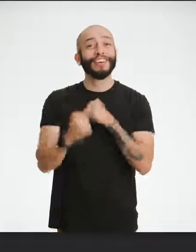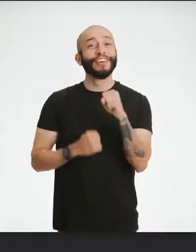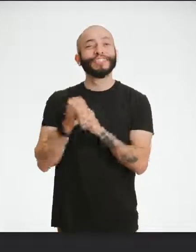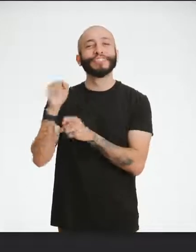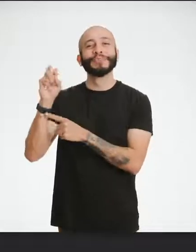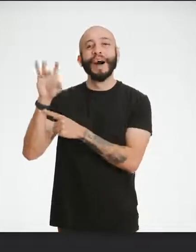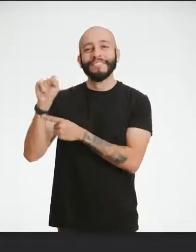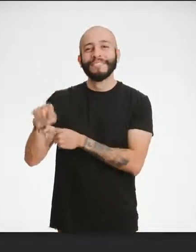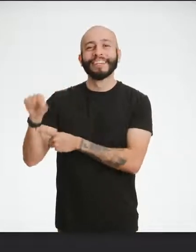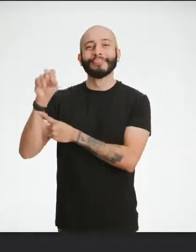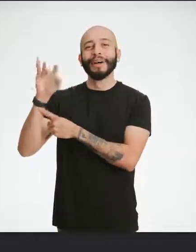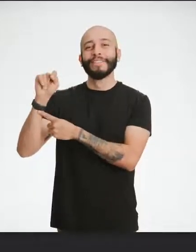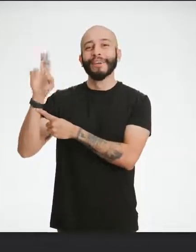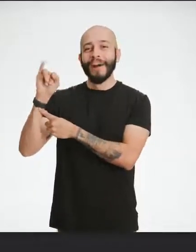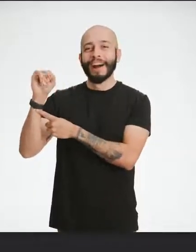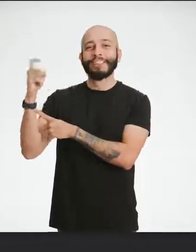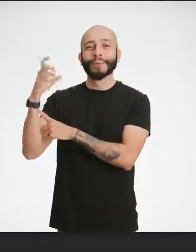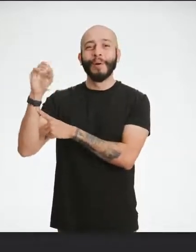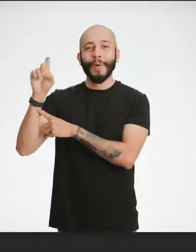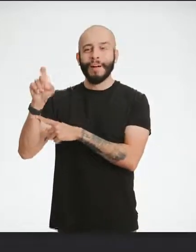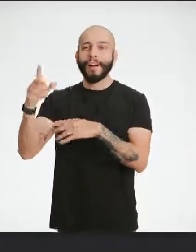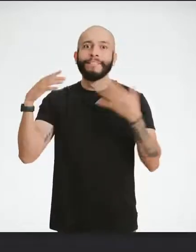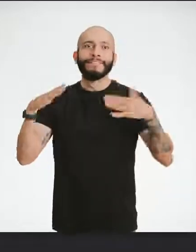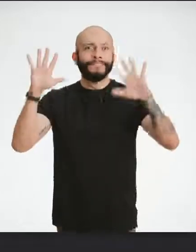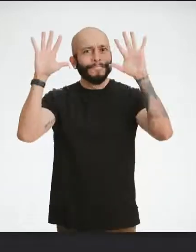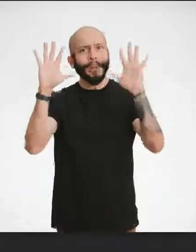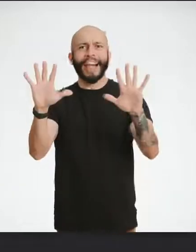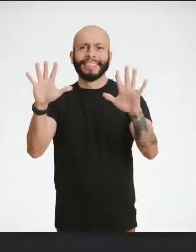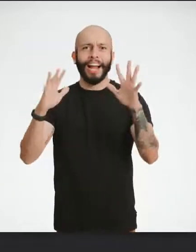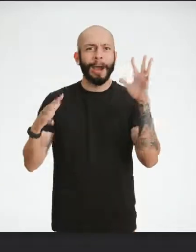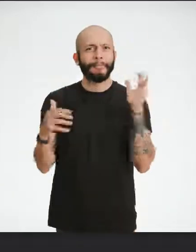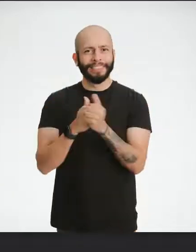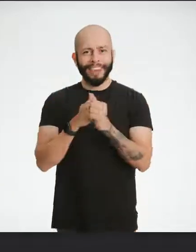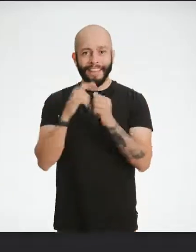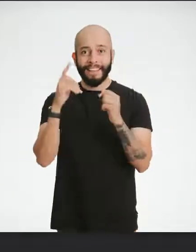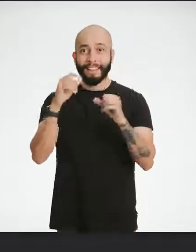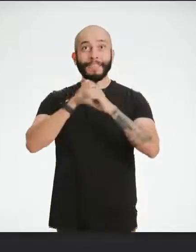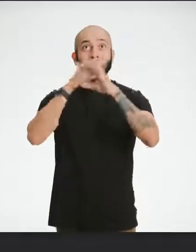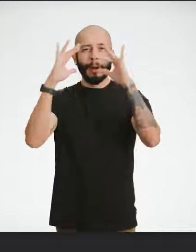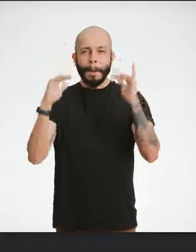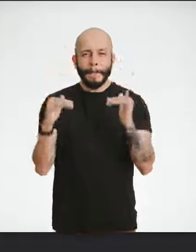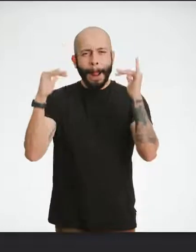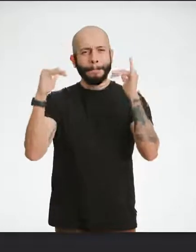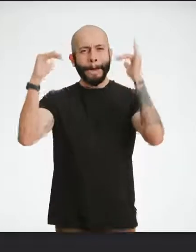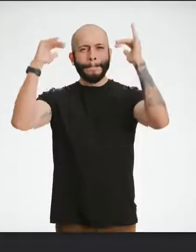And this year, Swift, SwiftUI, and Xcode all have fantastic updates that take this vision